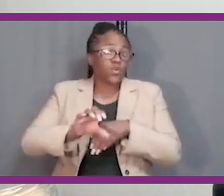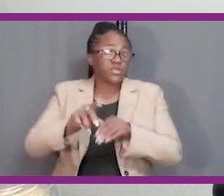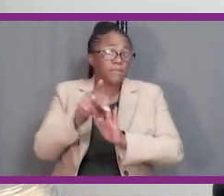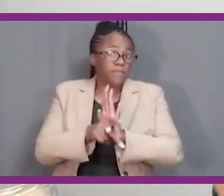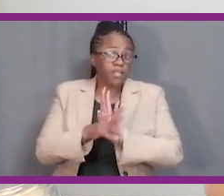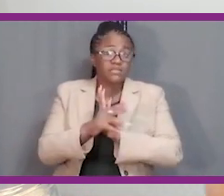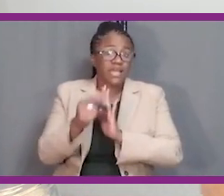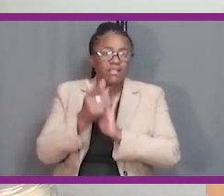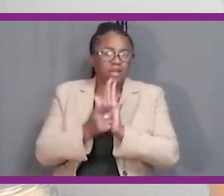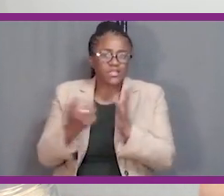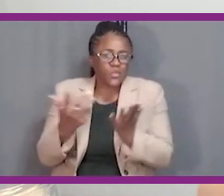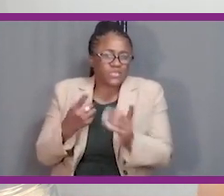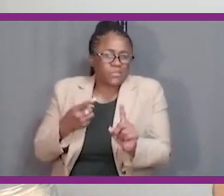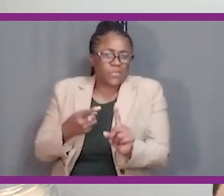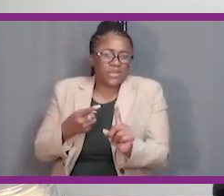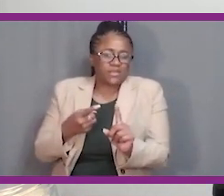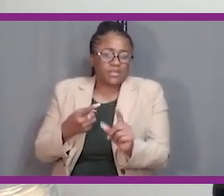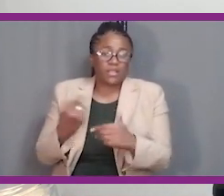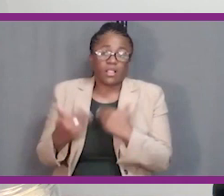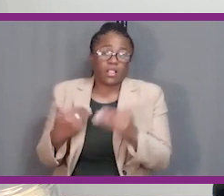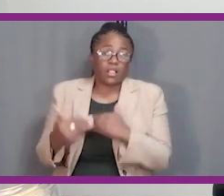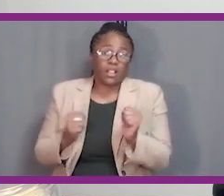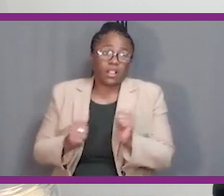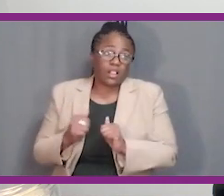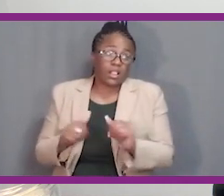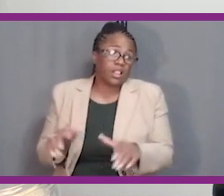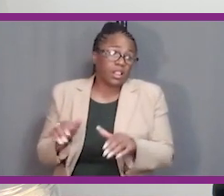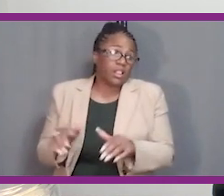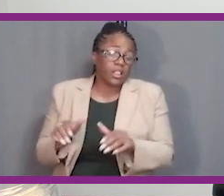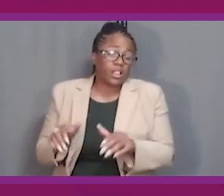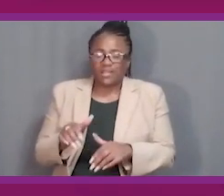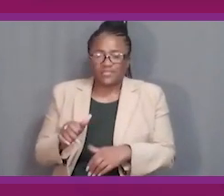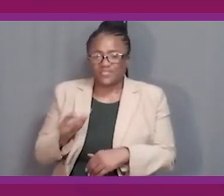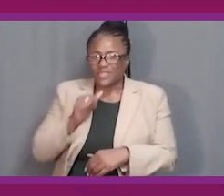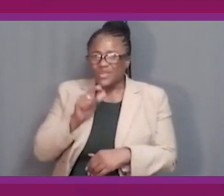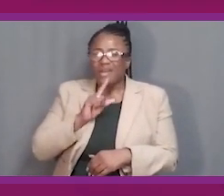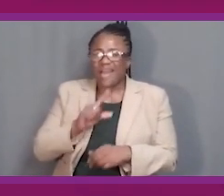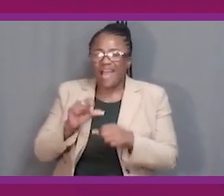they don't actually change the material conditions of disabled people's lives. But I will say though,